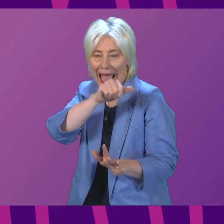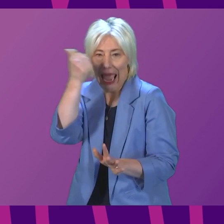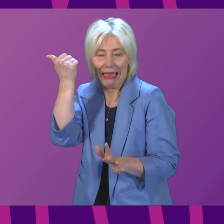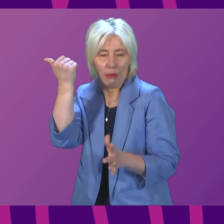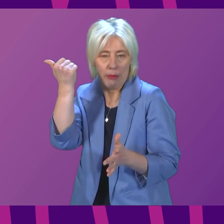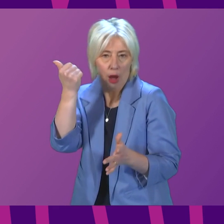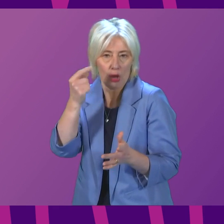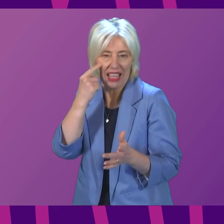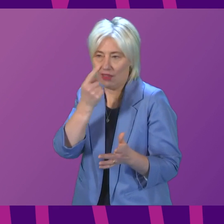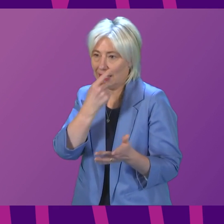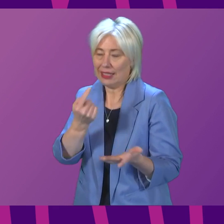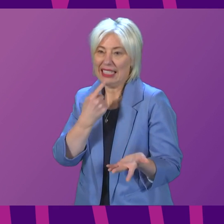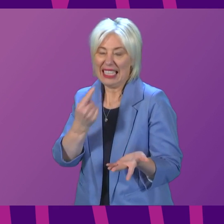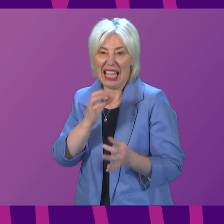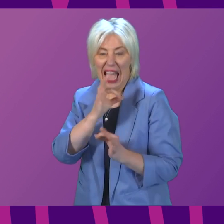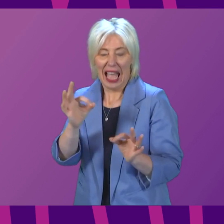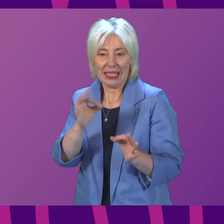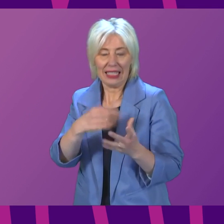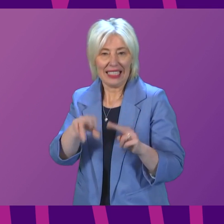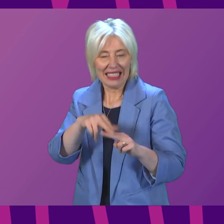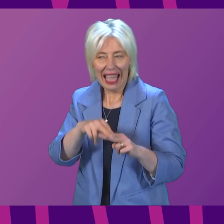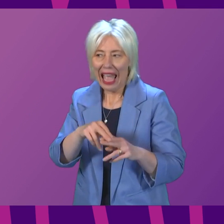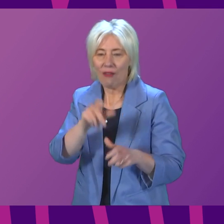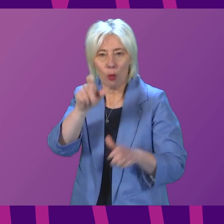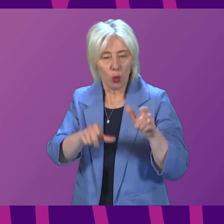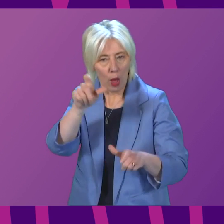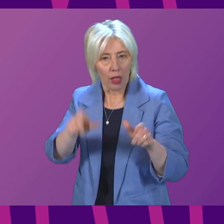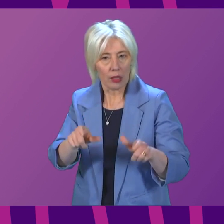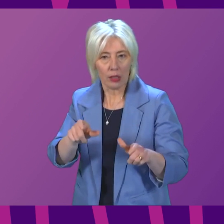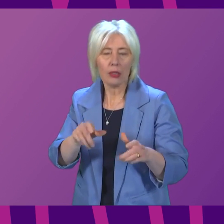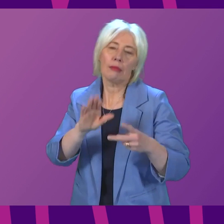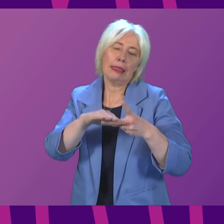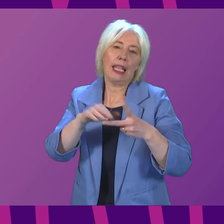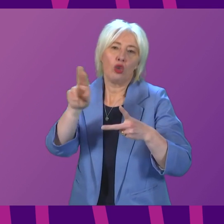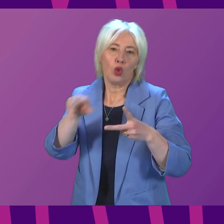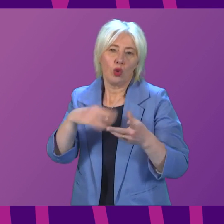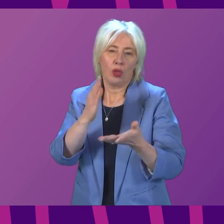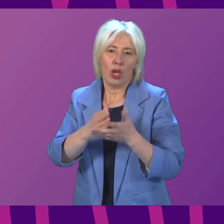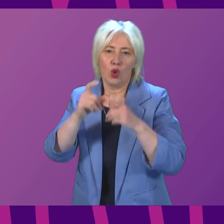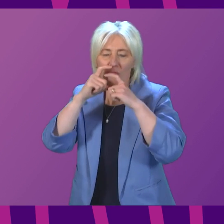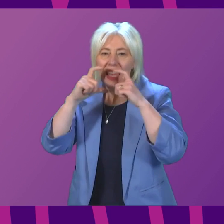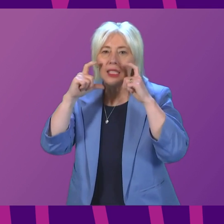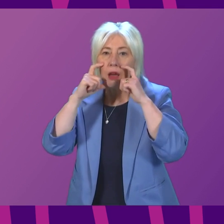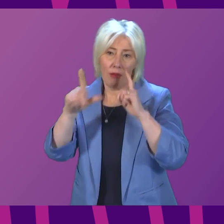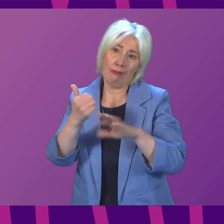That is asking staff and pupils in our secondary schools to wear face coverings. It is a basic mitigation.